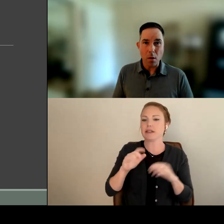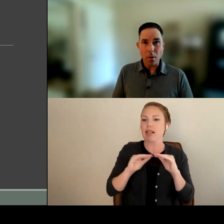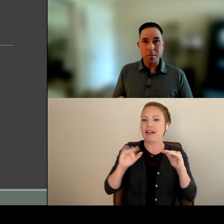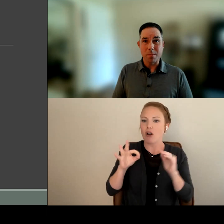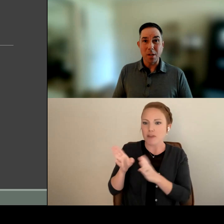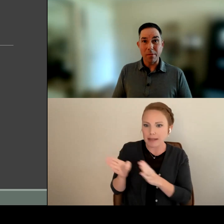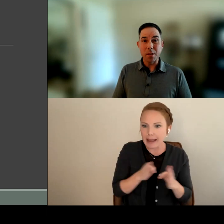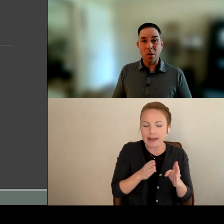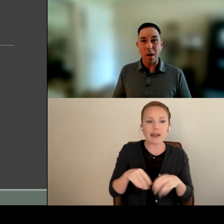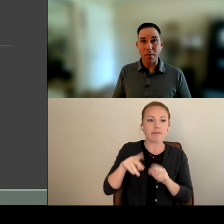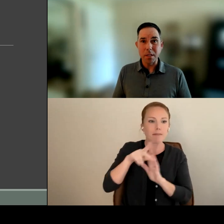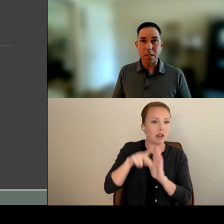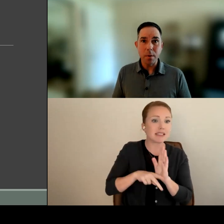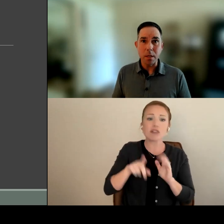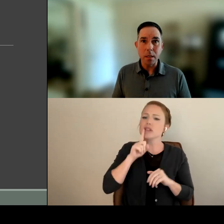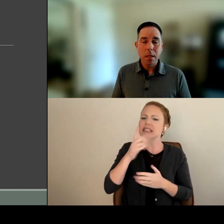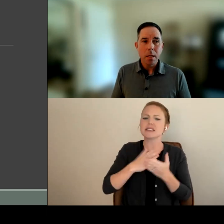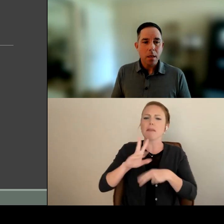overall some governance around accessibility.